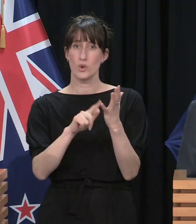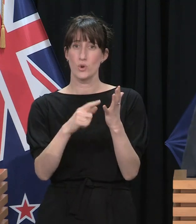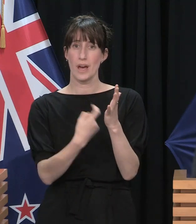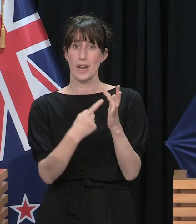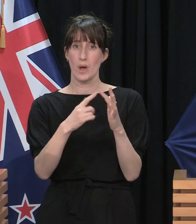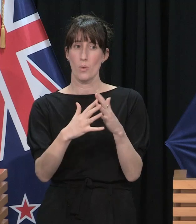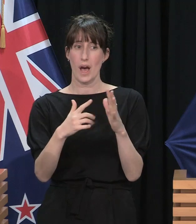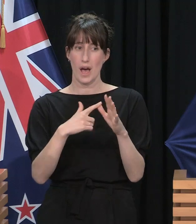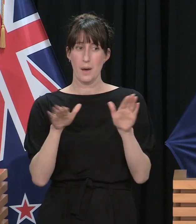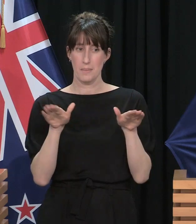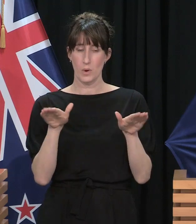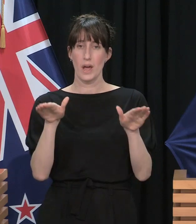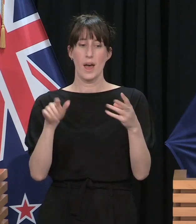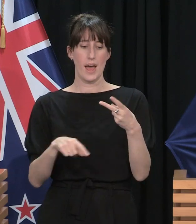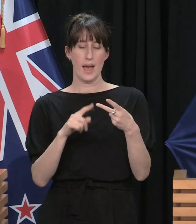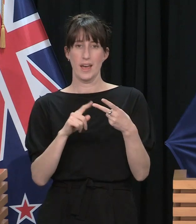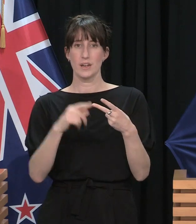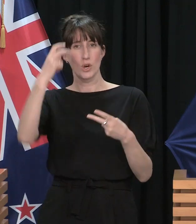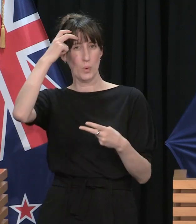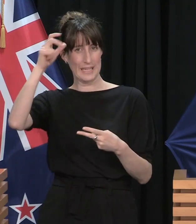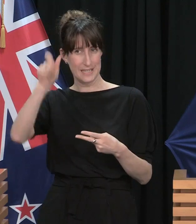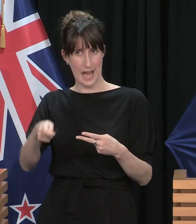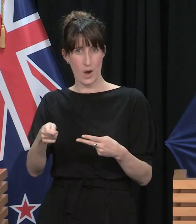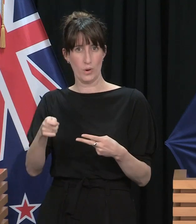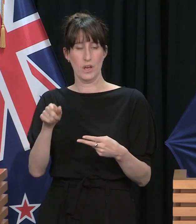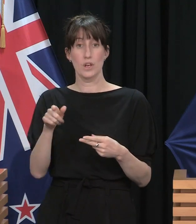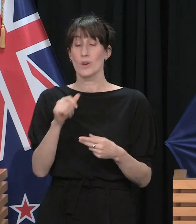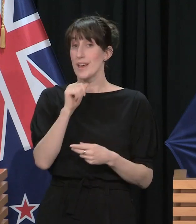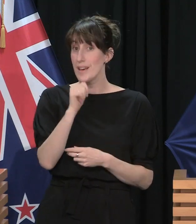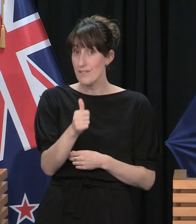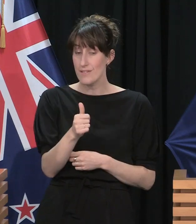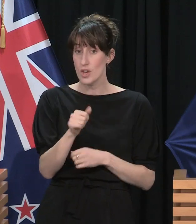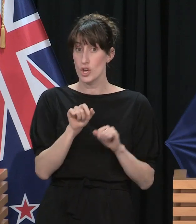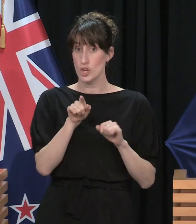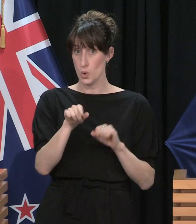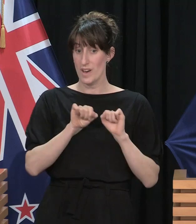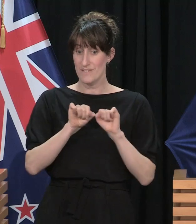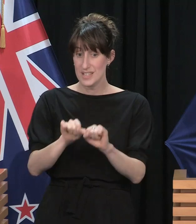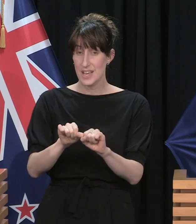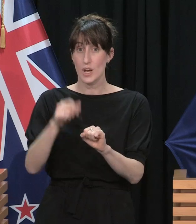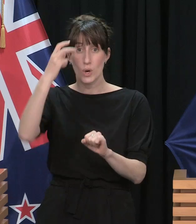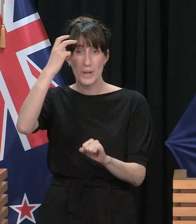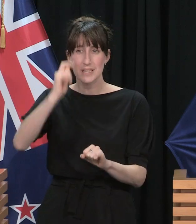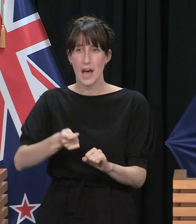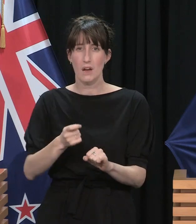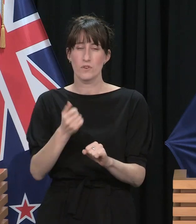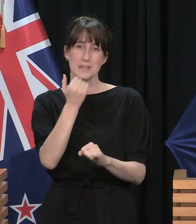That is in South Auckland, particularly around Manurawa,